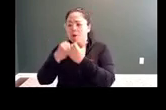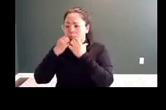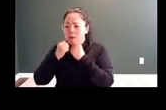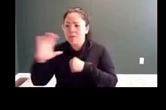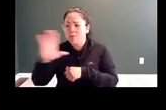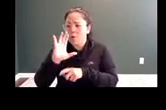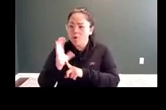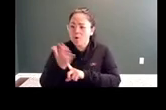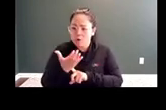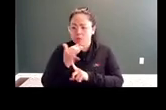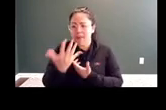That is part of you.